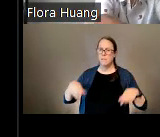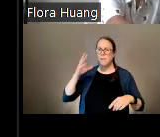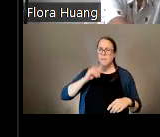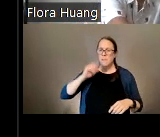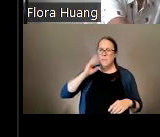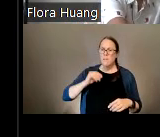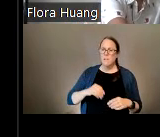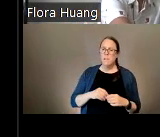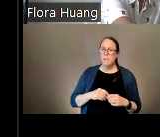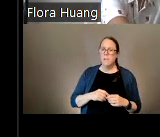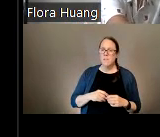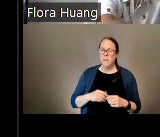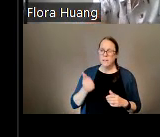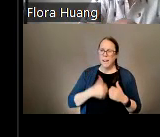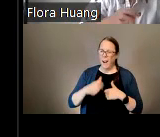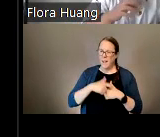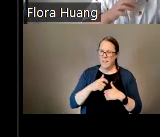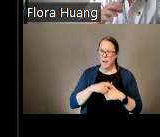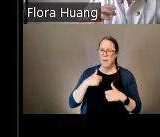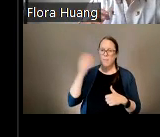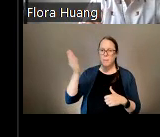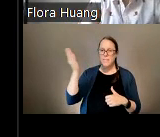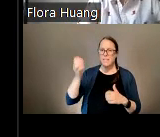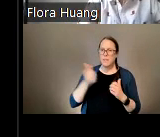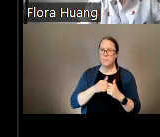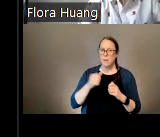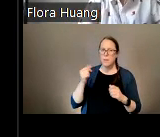Because anytime I am presented with a Google Doc,